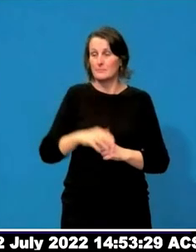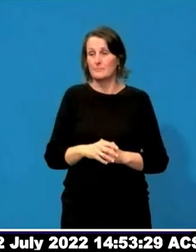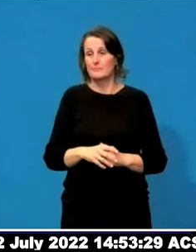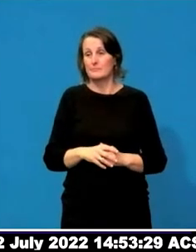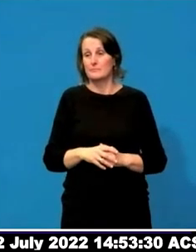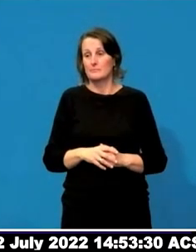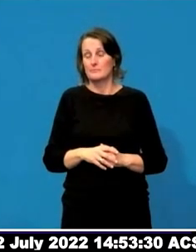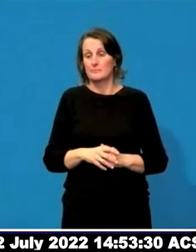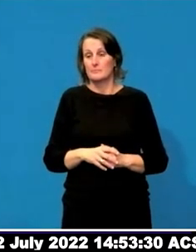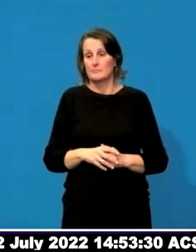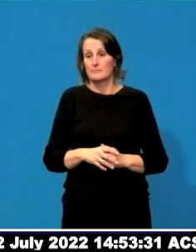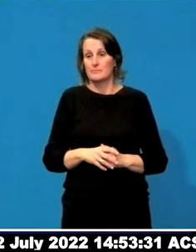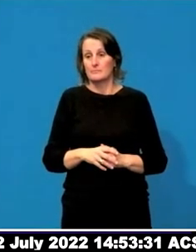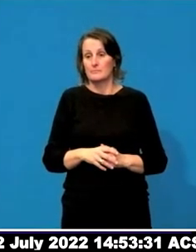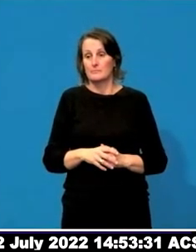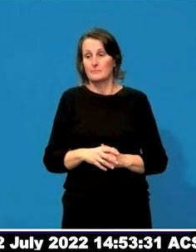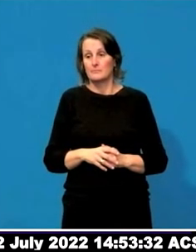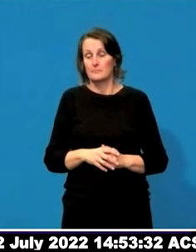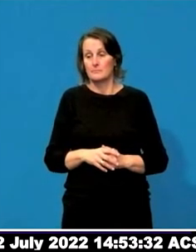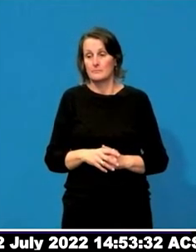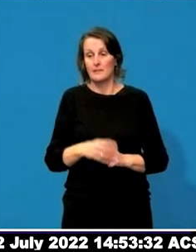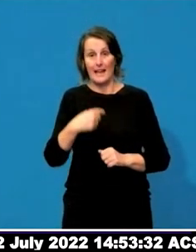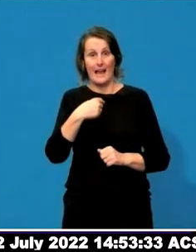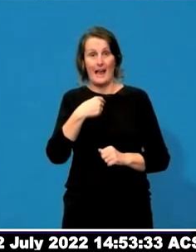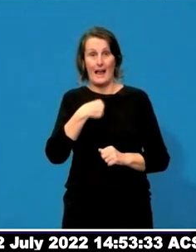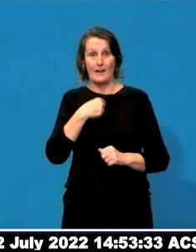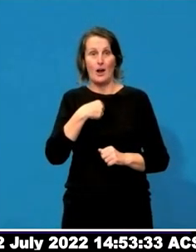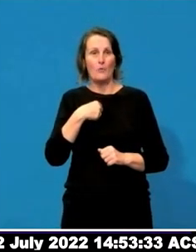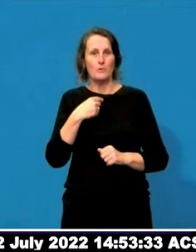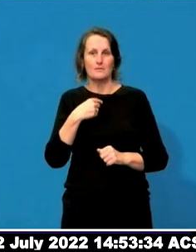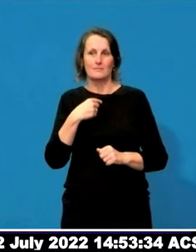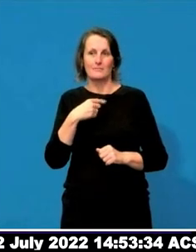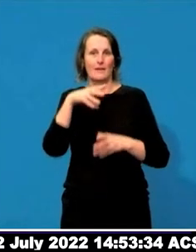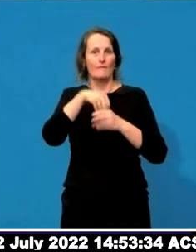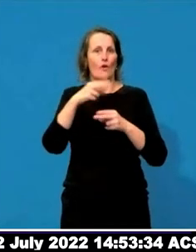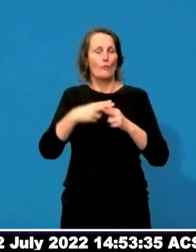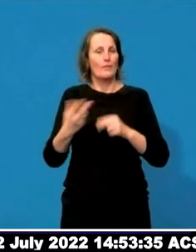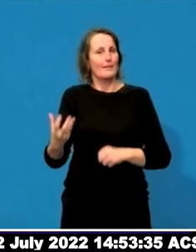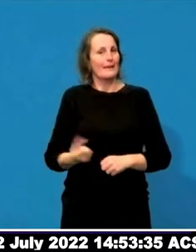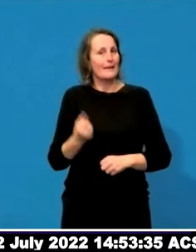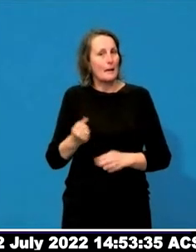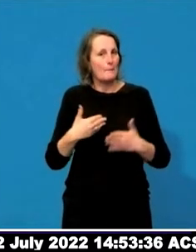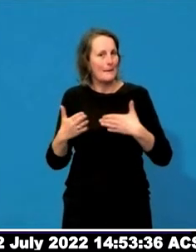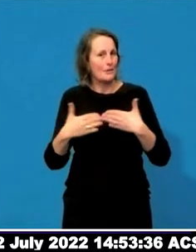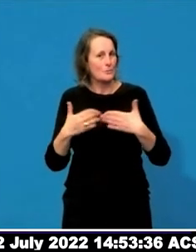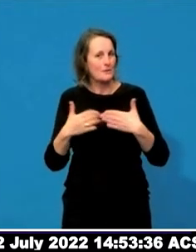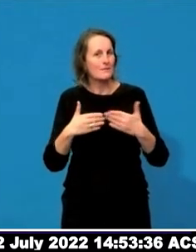Income Management in the Cape, because I was the face of Income Management when it first came out. Myself and another went up and delivered that.